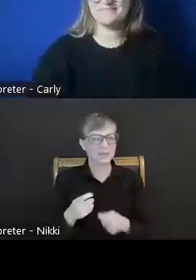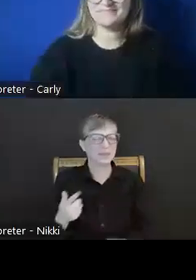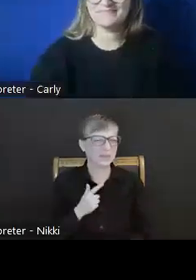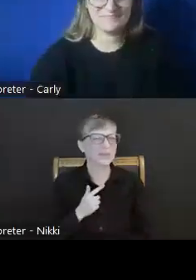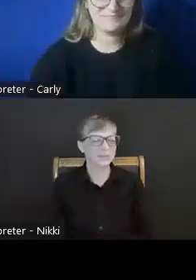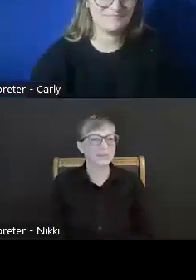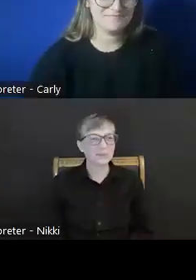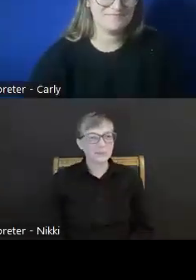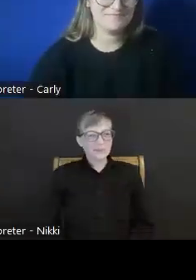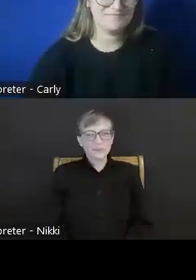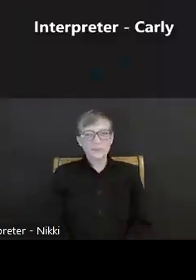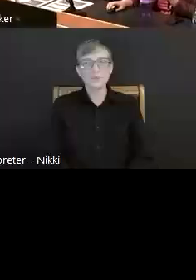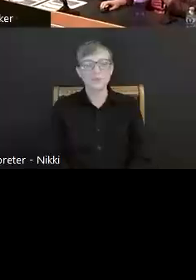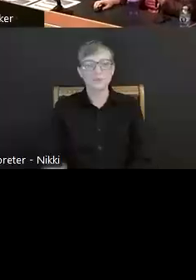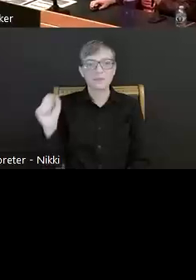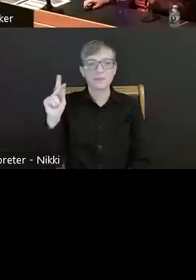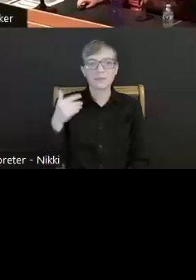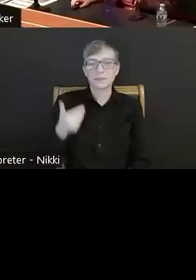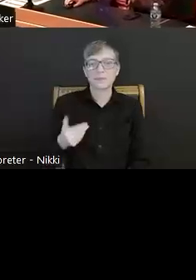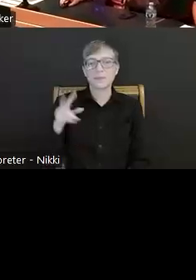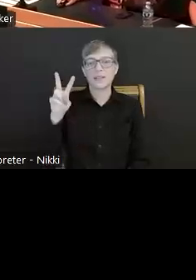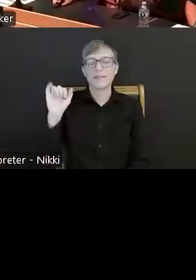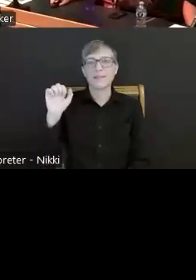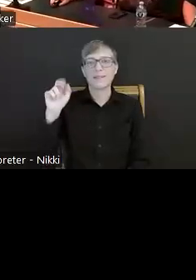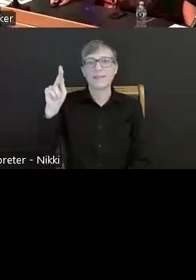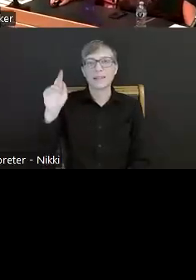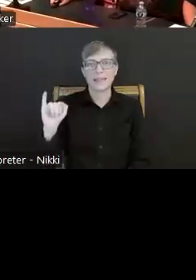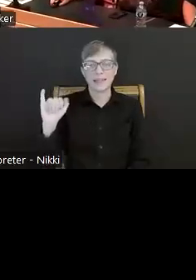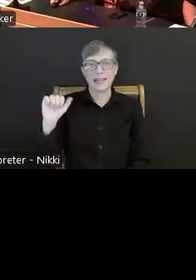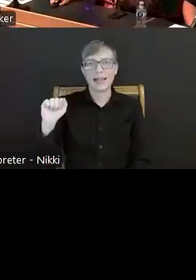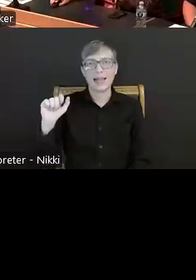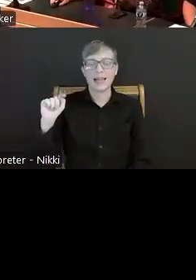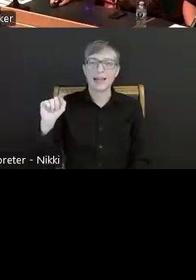you Kate um this is Vicky atel speaking so I'm going to be speaking about the